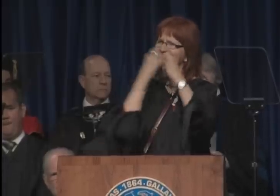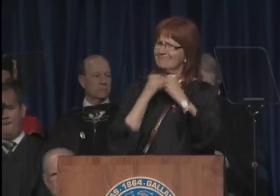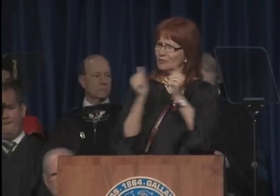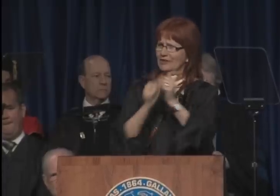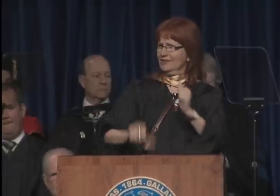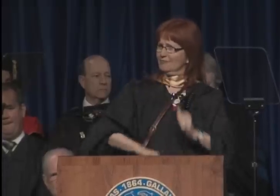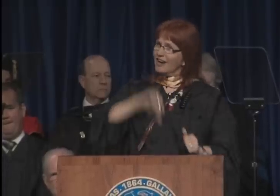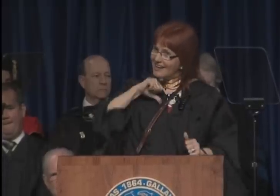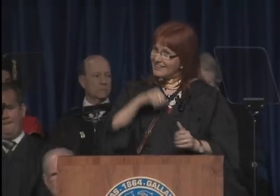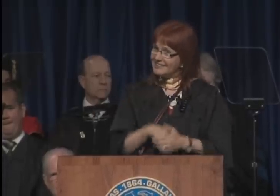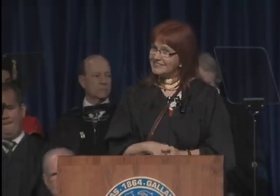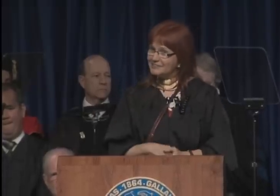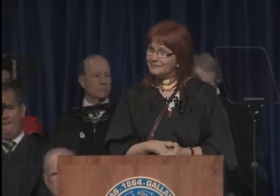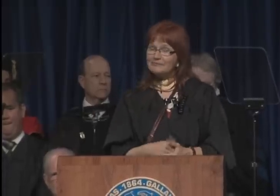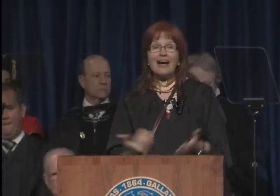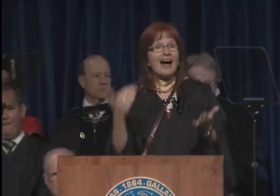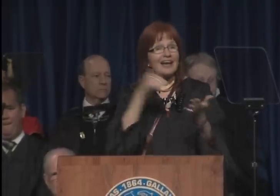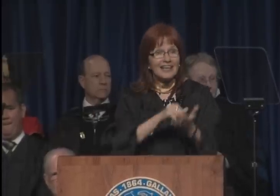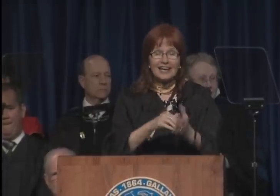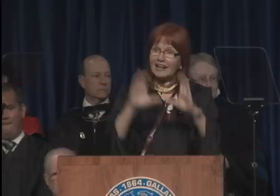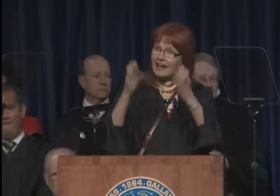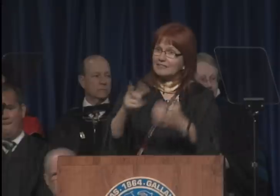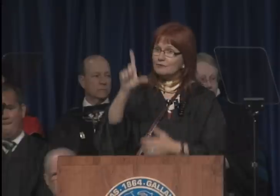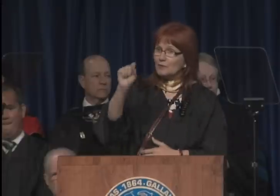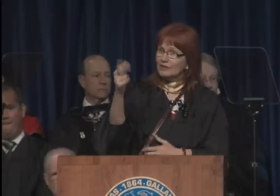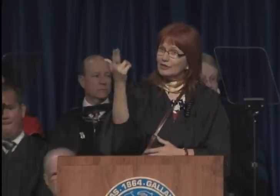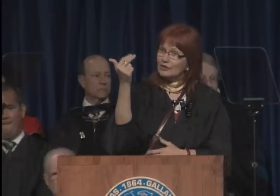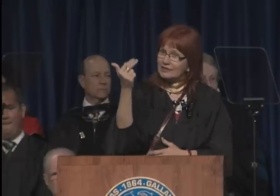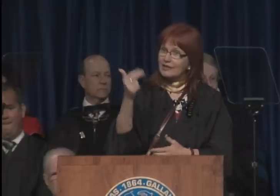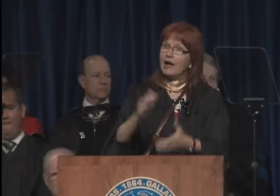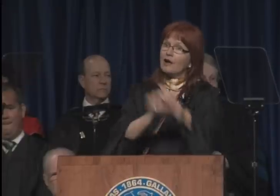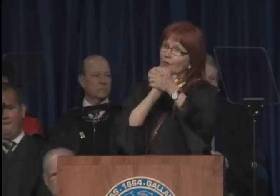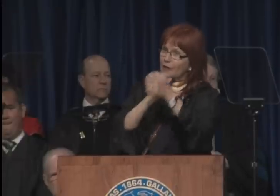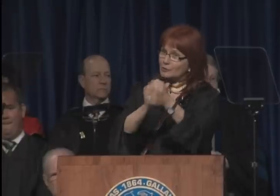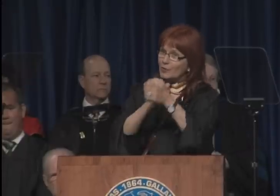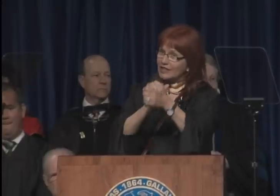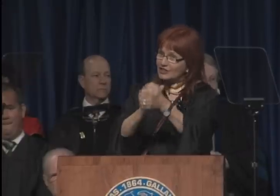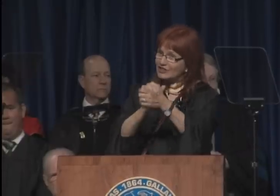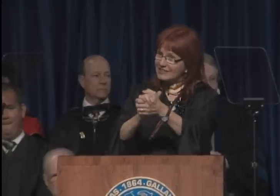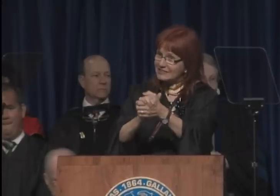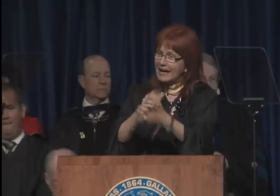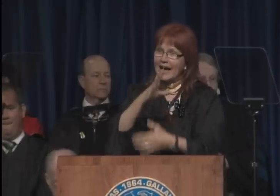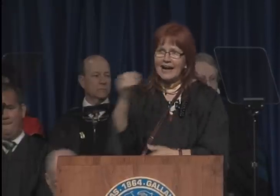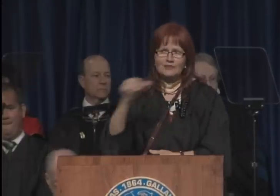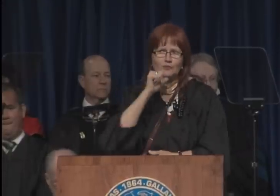Wear that pin with pride, and again class of 2013,